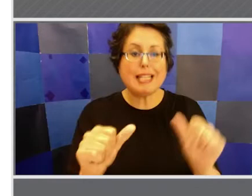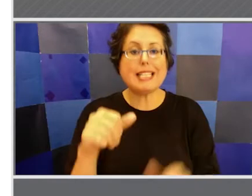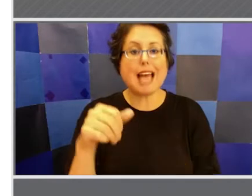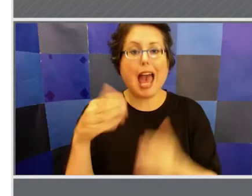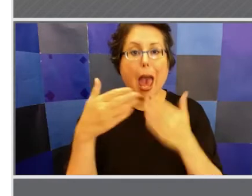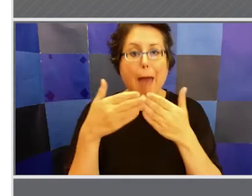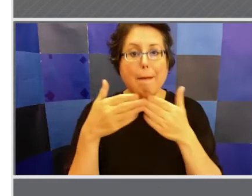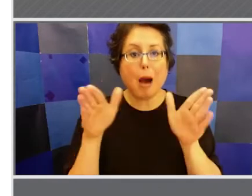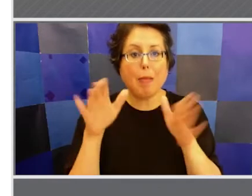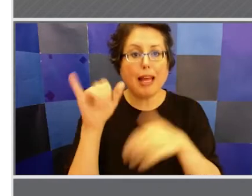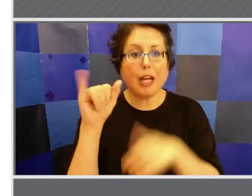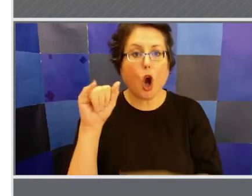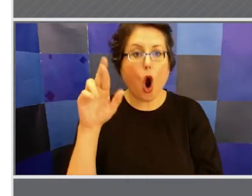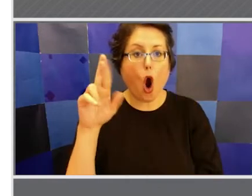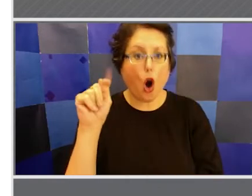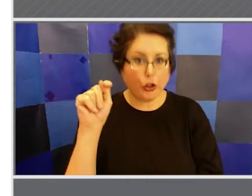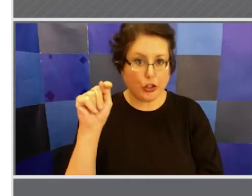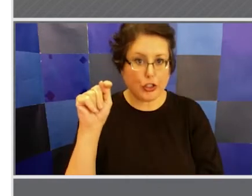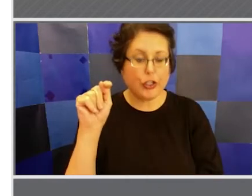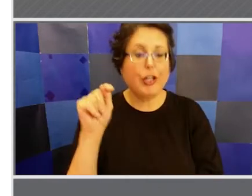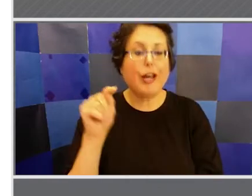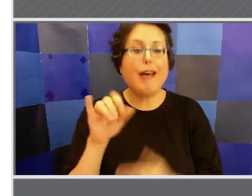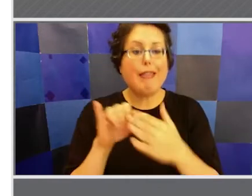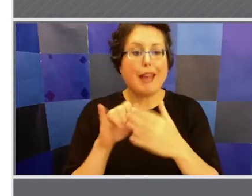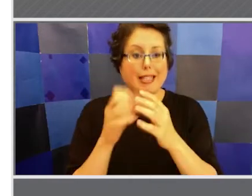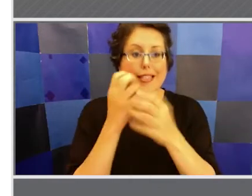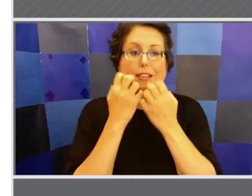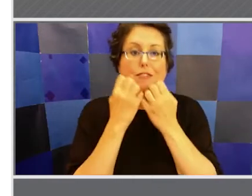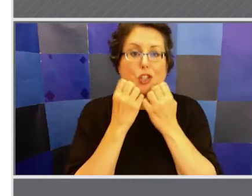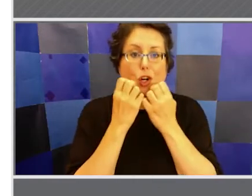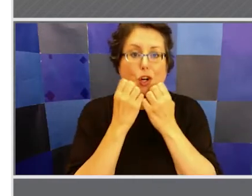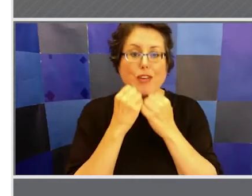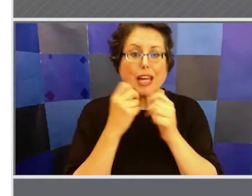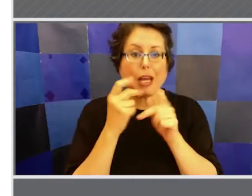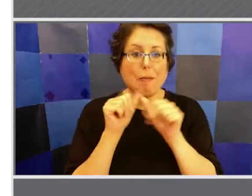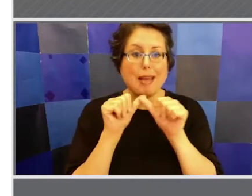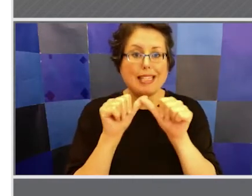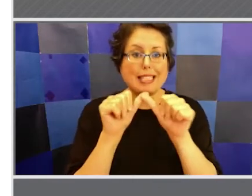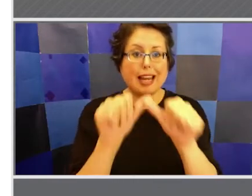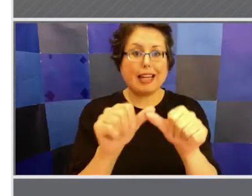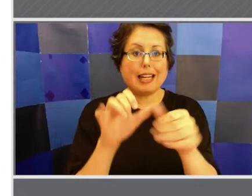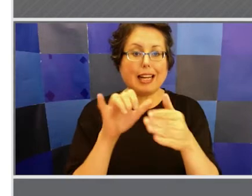so whether that is conserving and maintaining the you know the monuments and public art